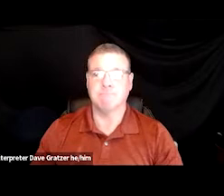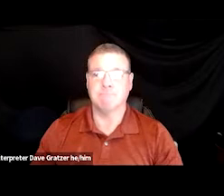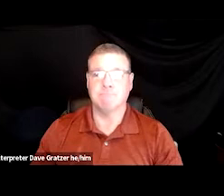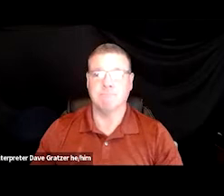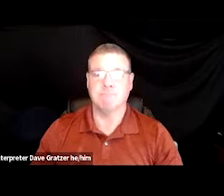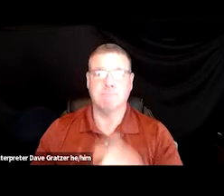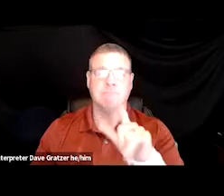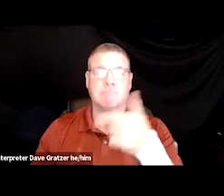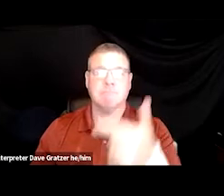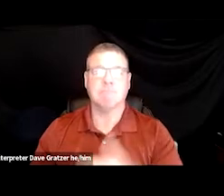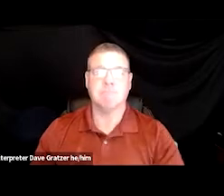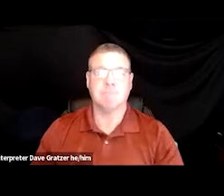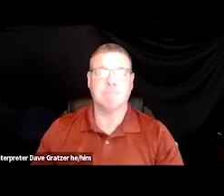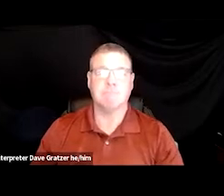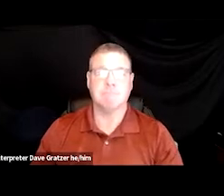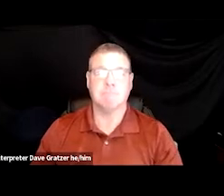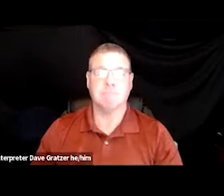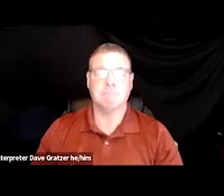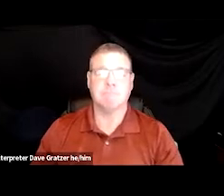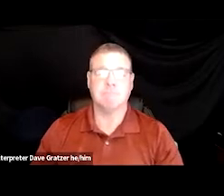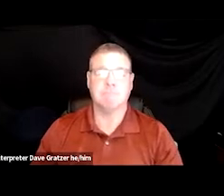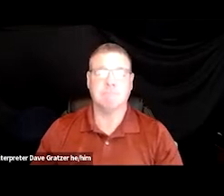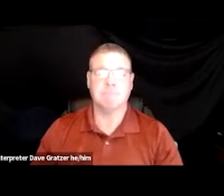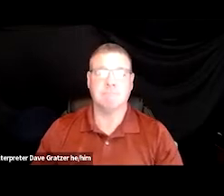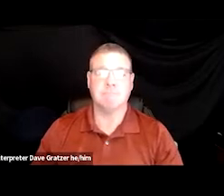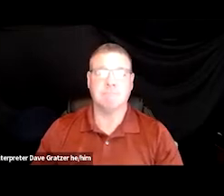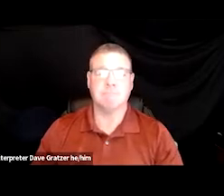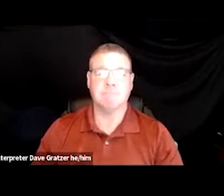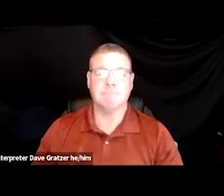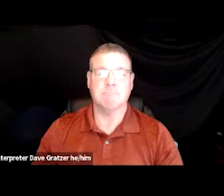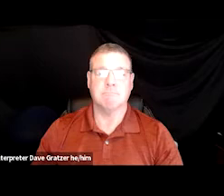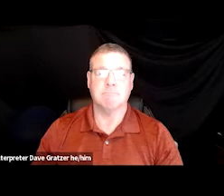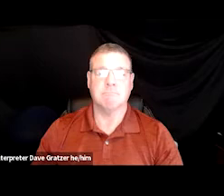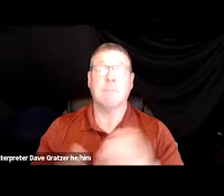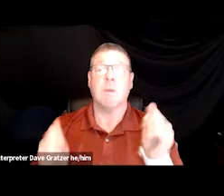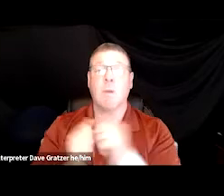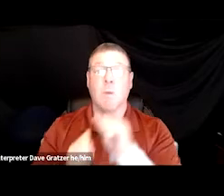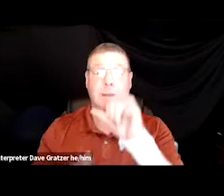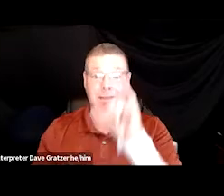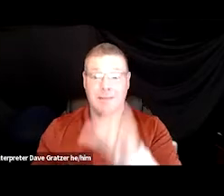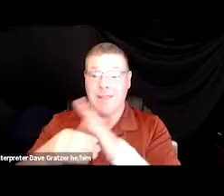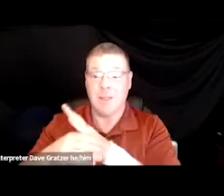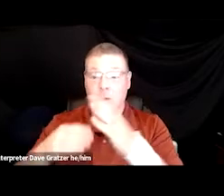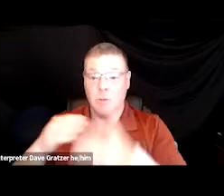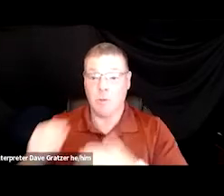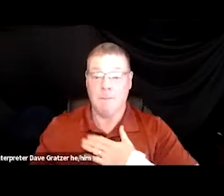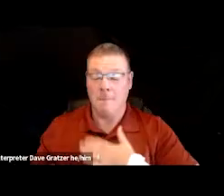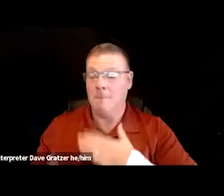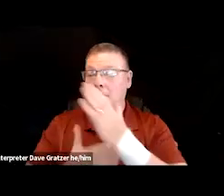Next slide. All right. And so with that, this concludes my portion of the presentation.